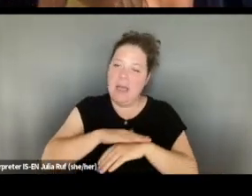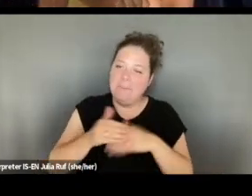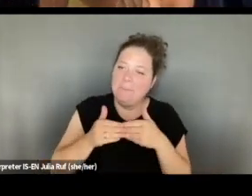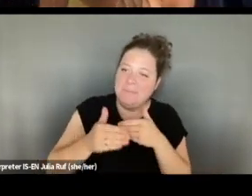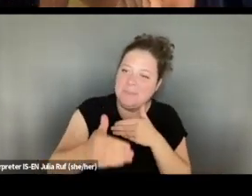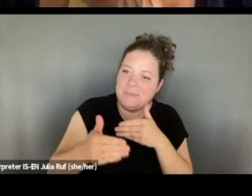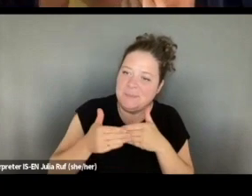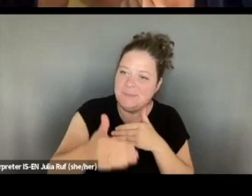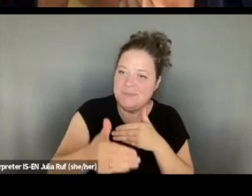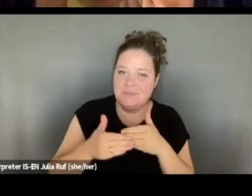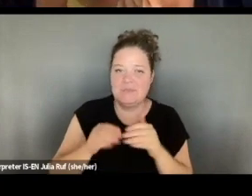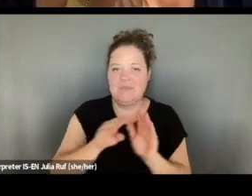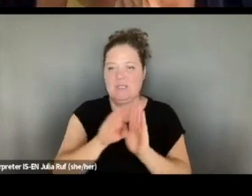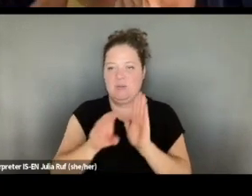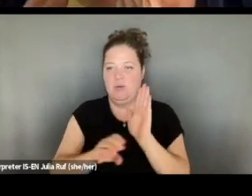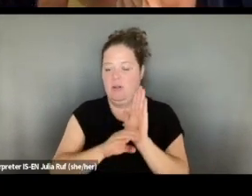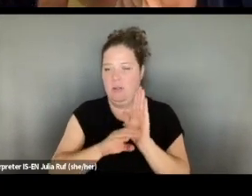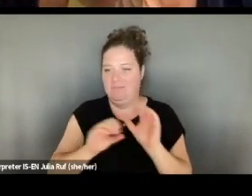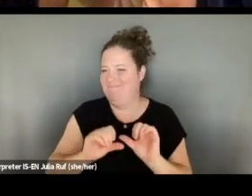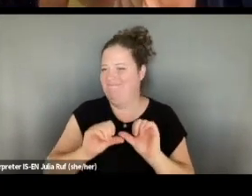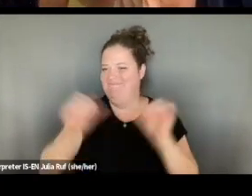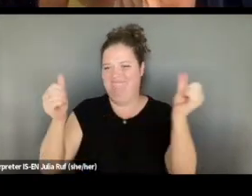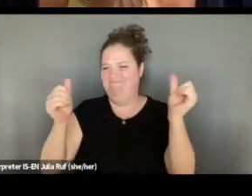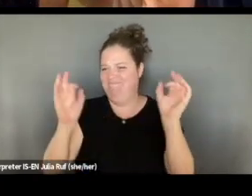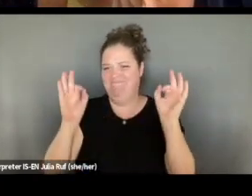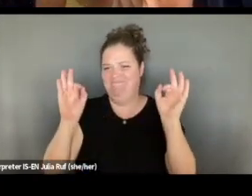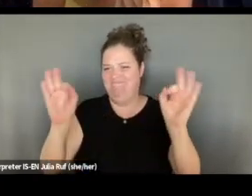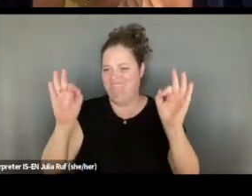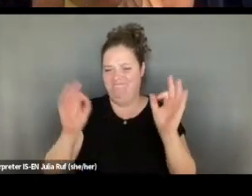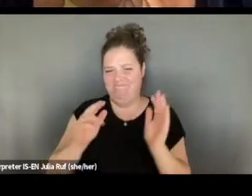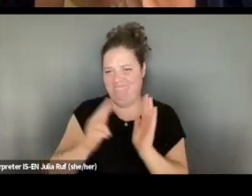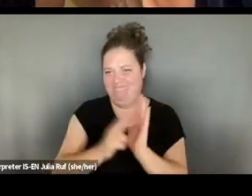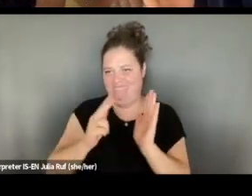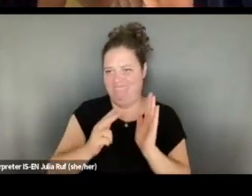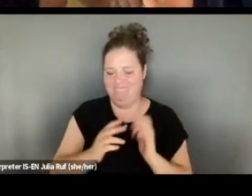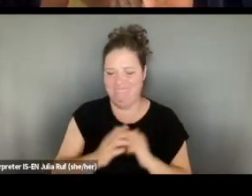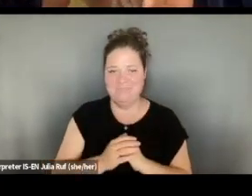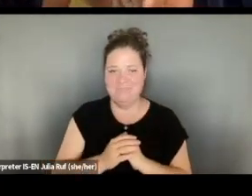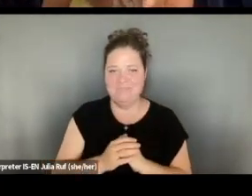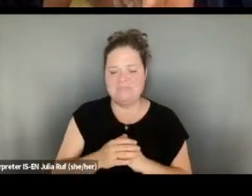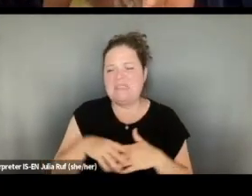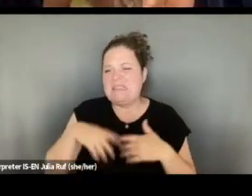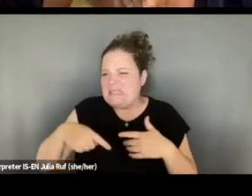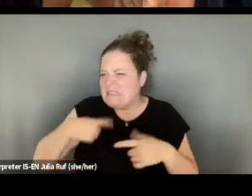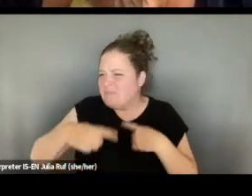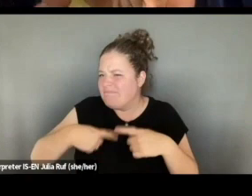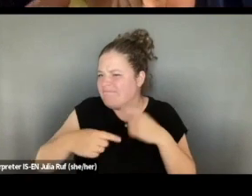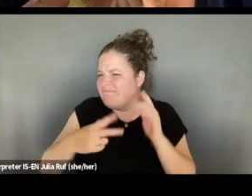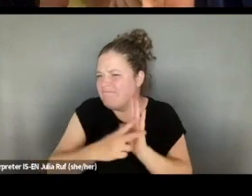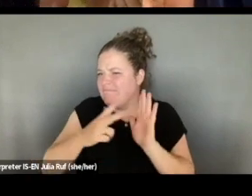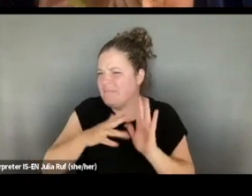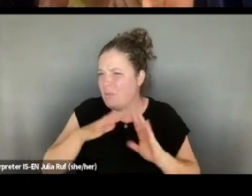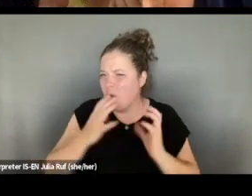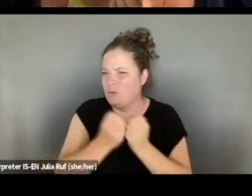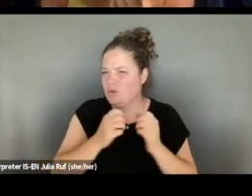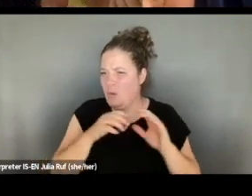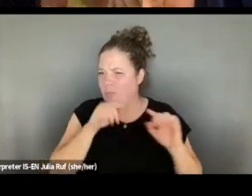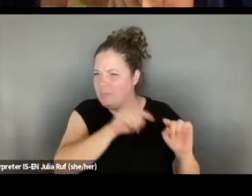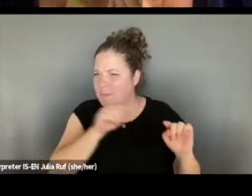is the best possible. And as I mentioned, we have had validation, or we are still having, I think, currently, validation workshops